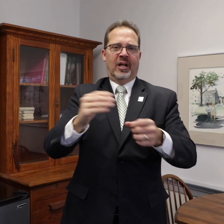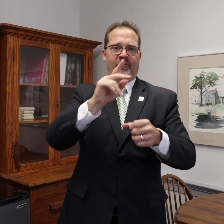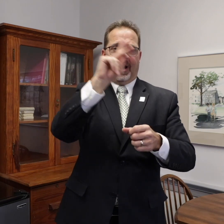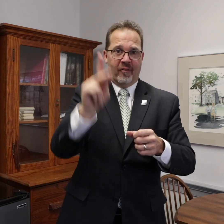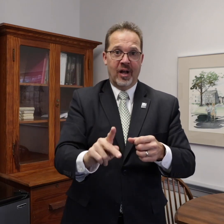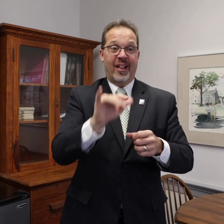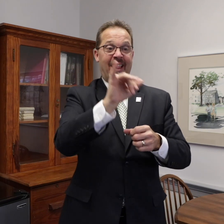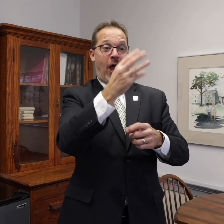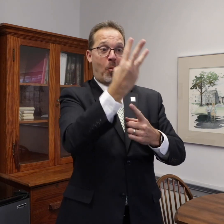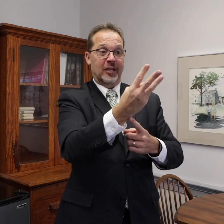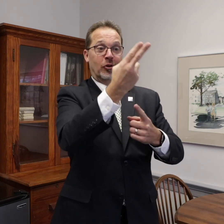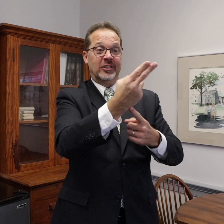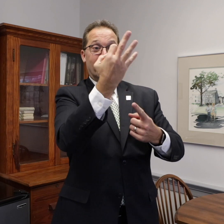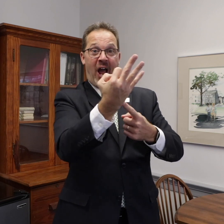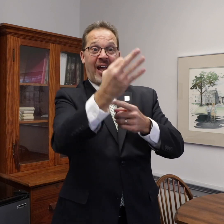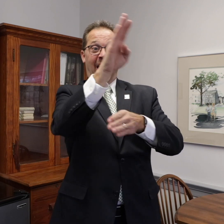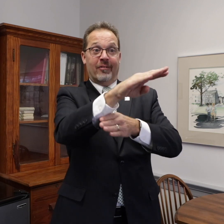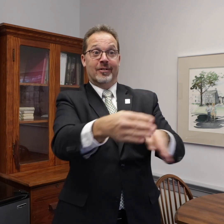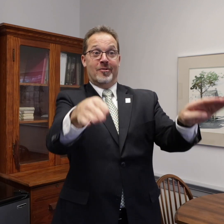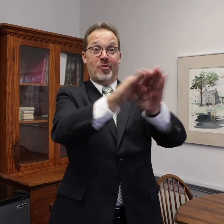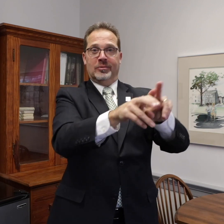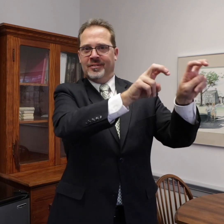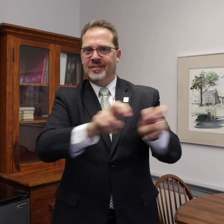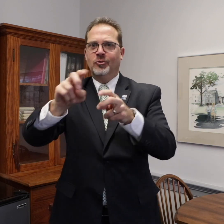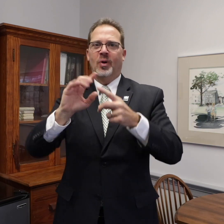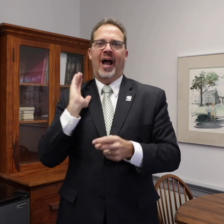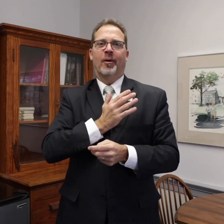CEASD conference here in Philadelphia. The conference will run from Wednesday